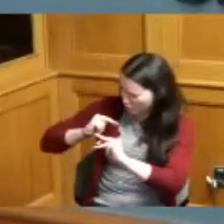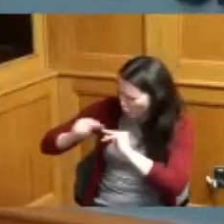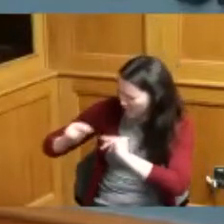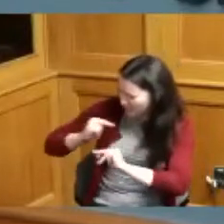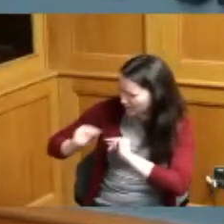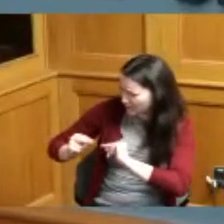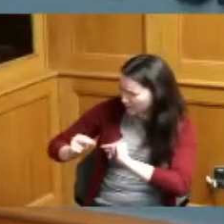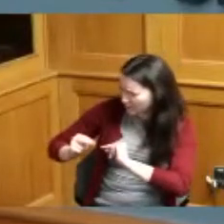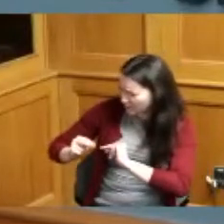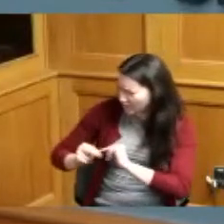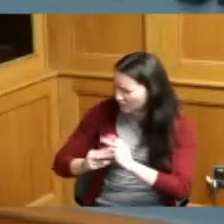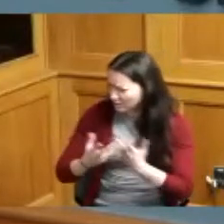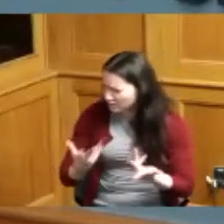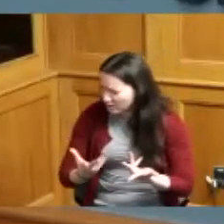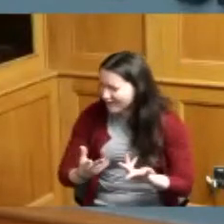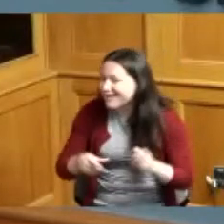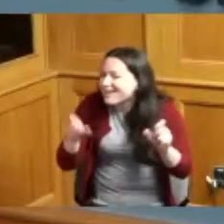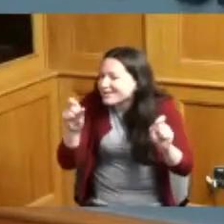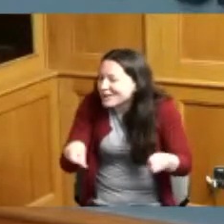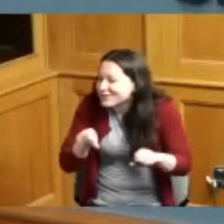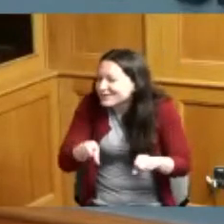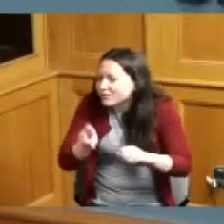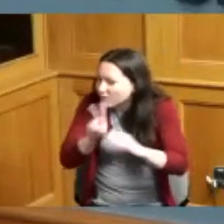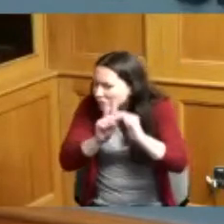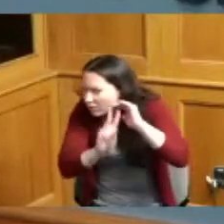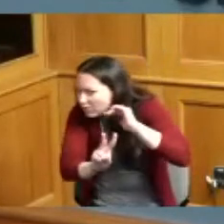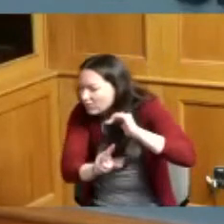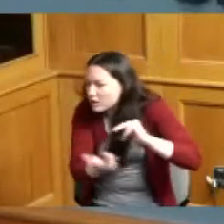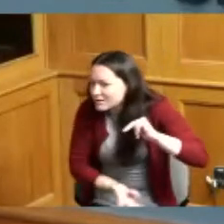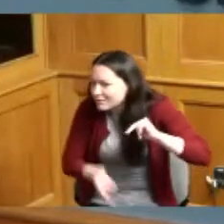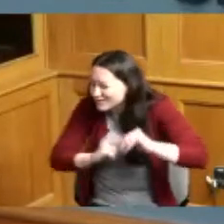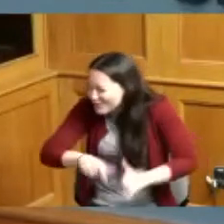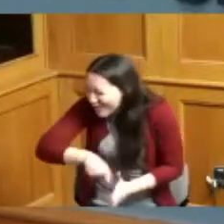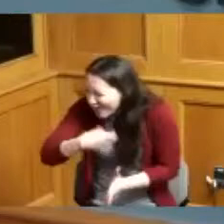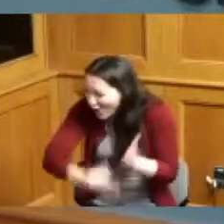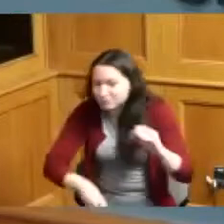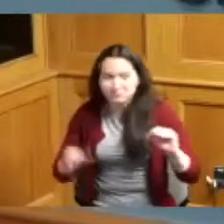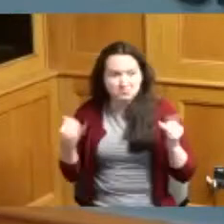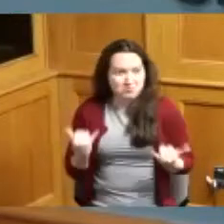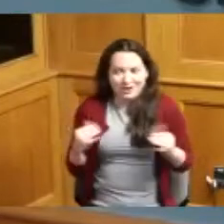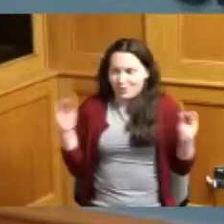and won't that potentially have some additional costs because we don't have anything in writing